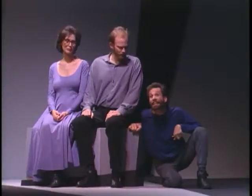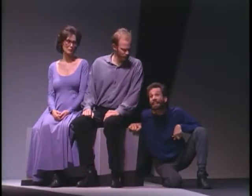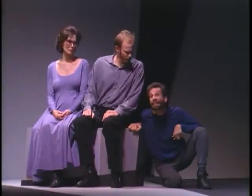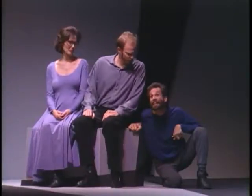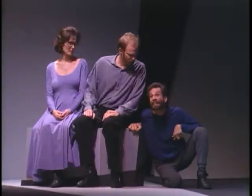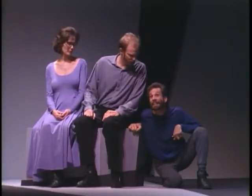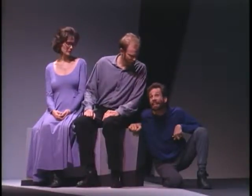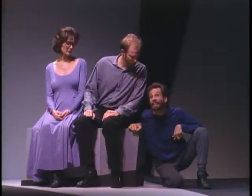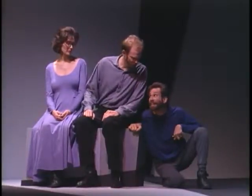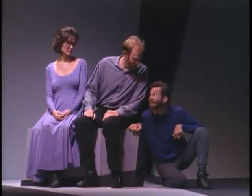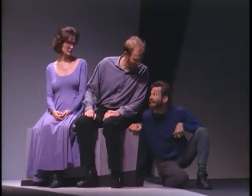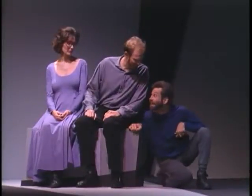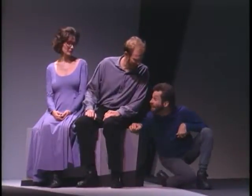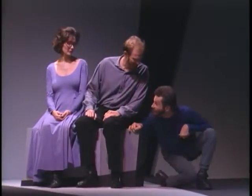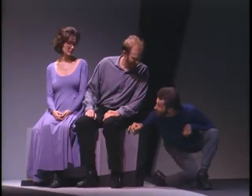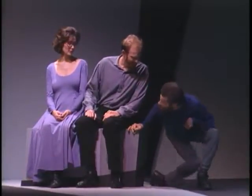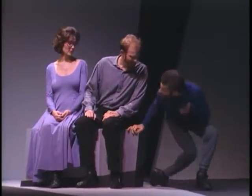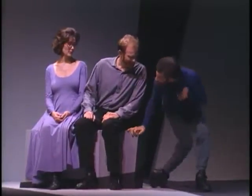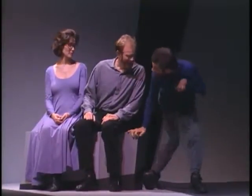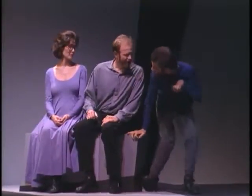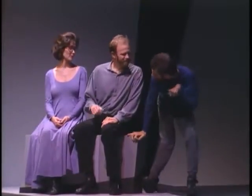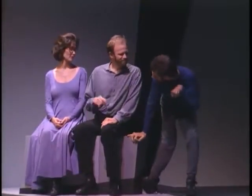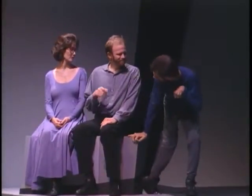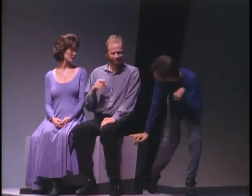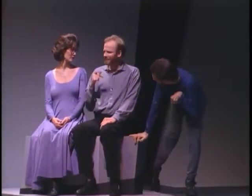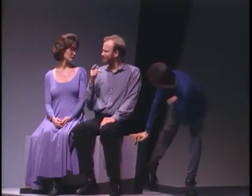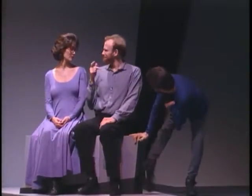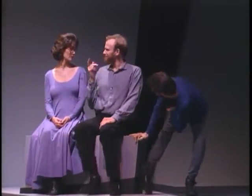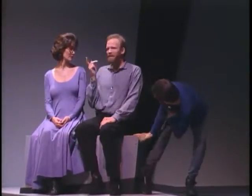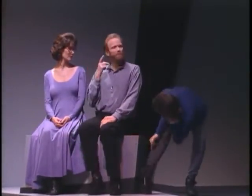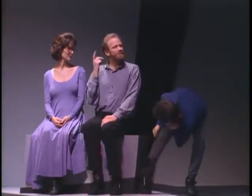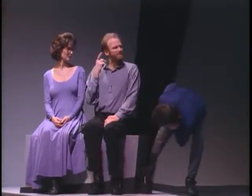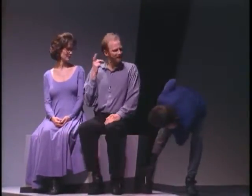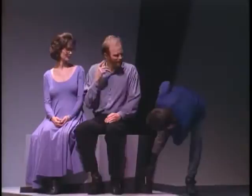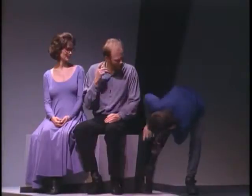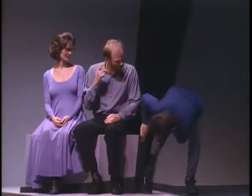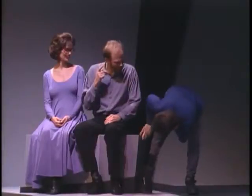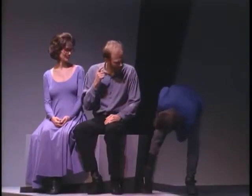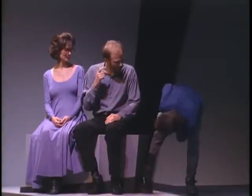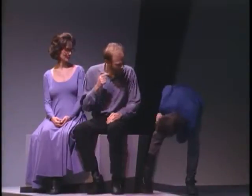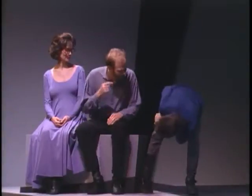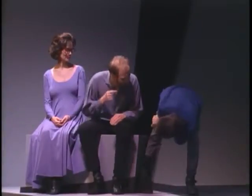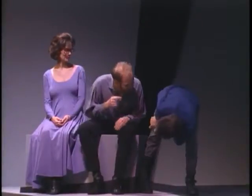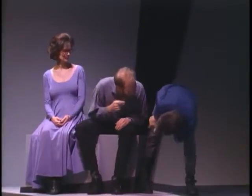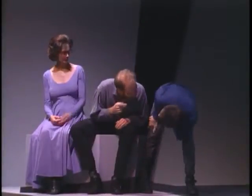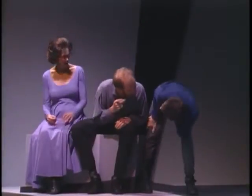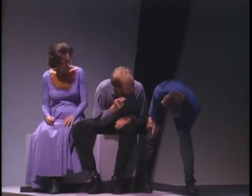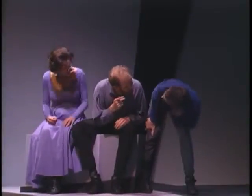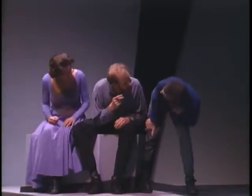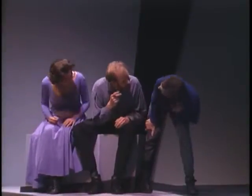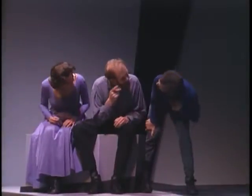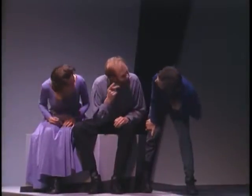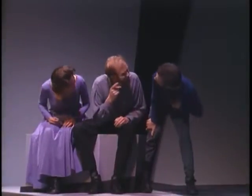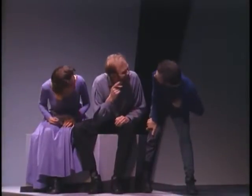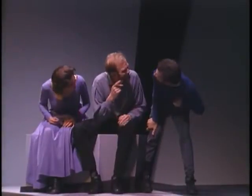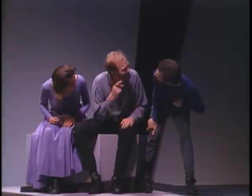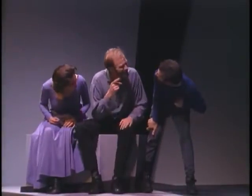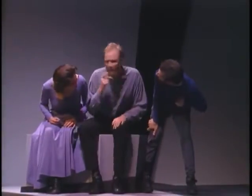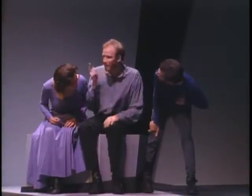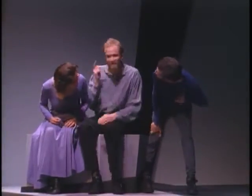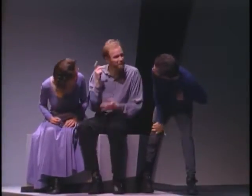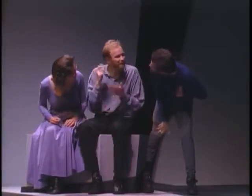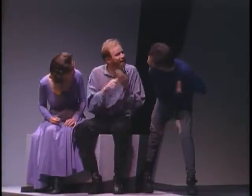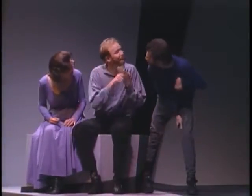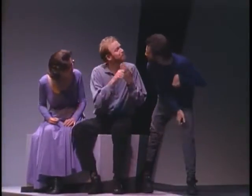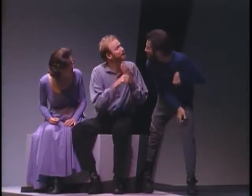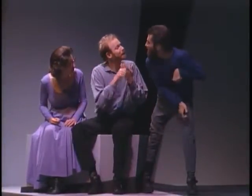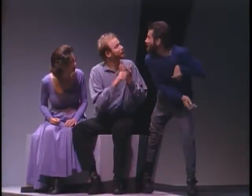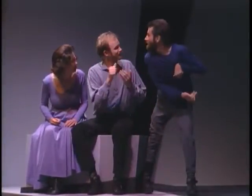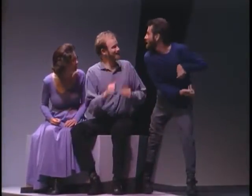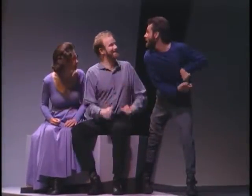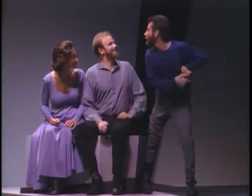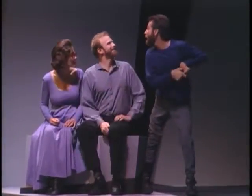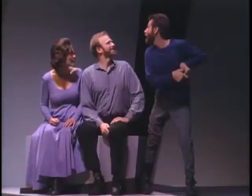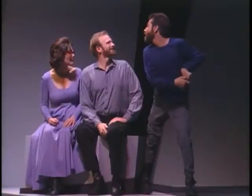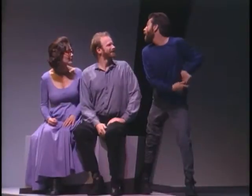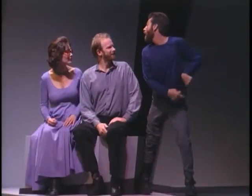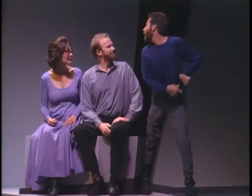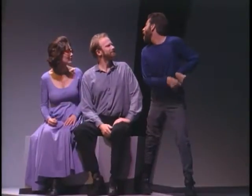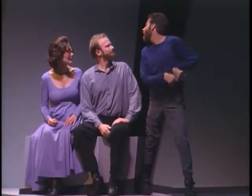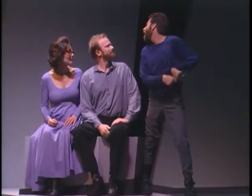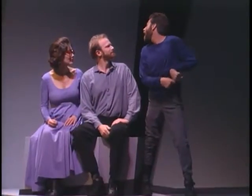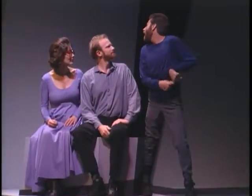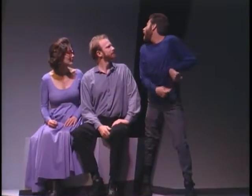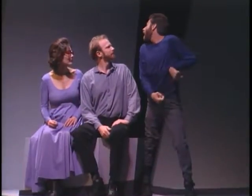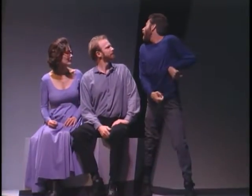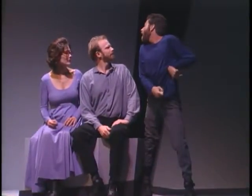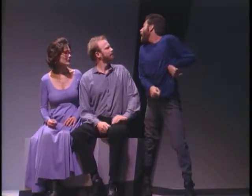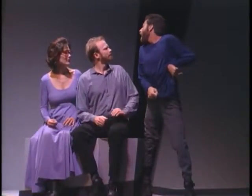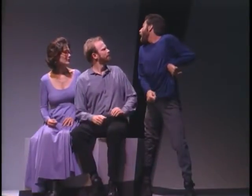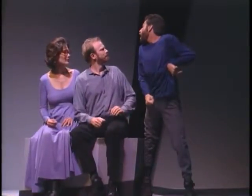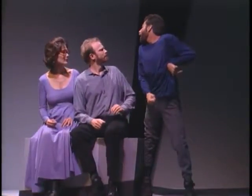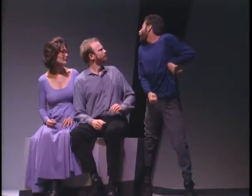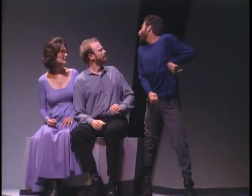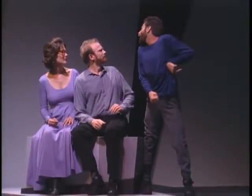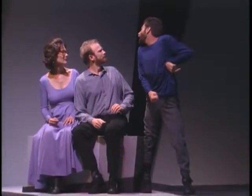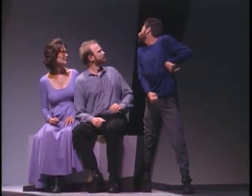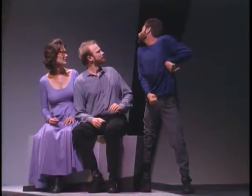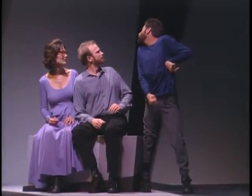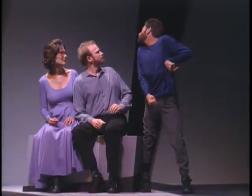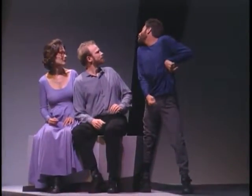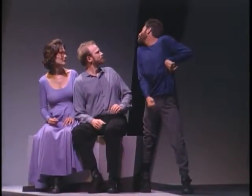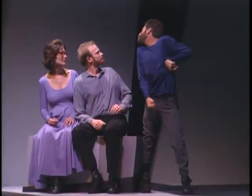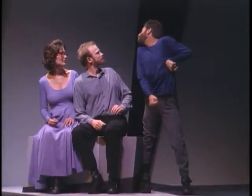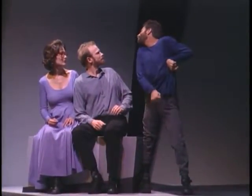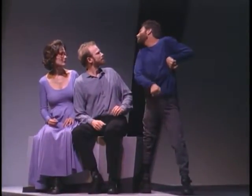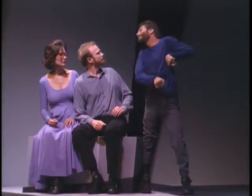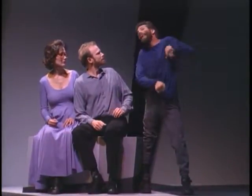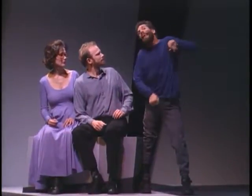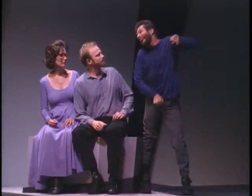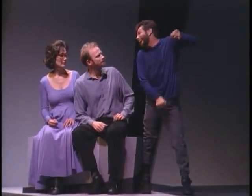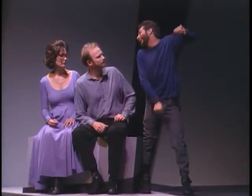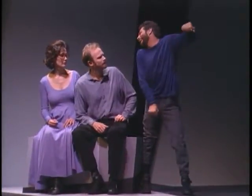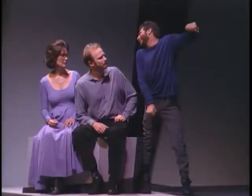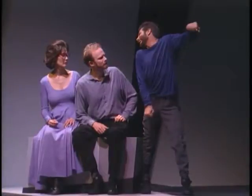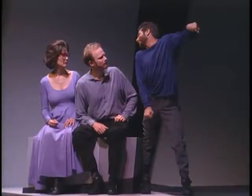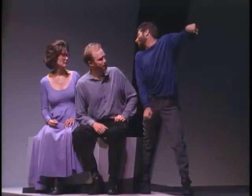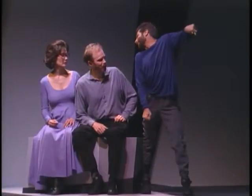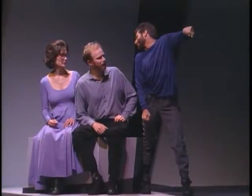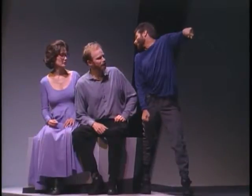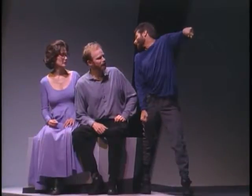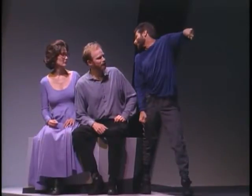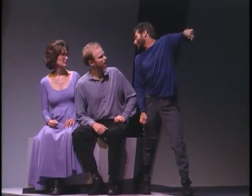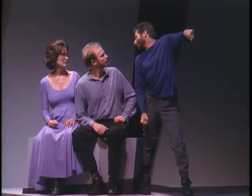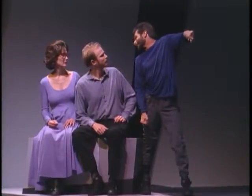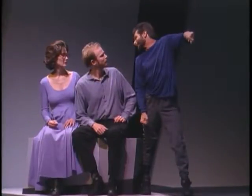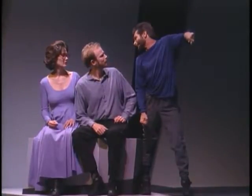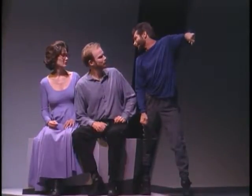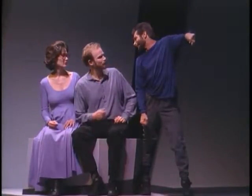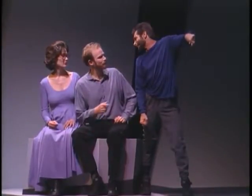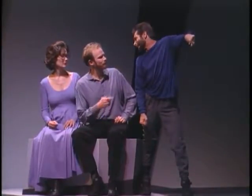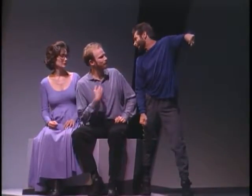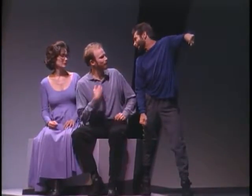my good man maybe we see I'll excuse me may we see the menu please yeah you want